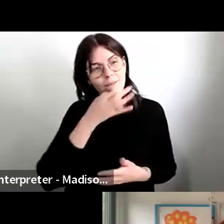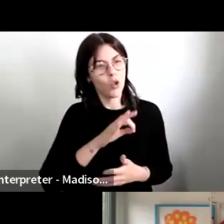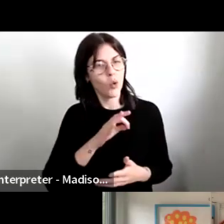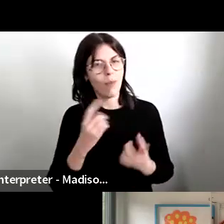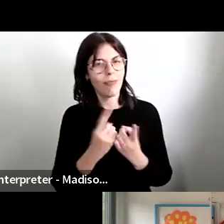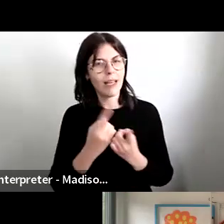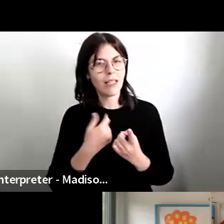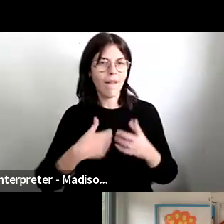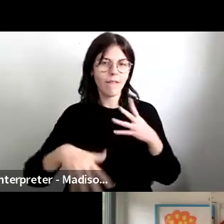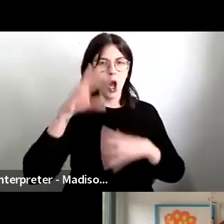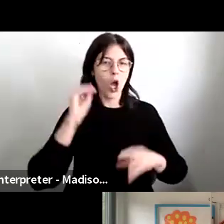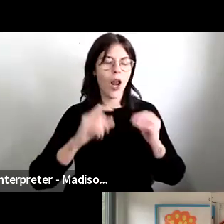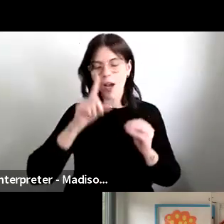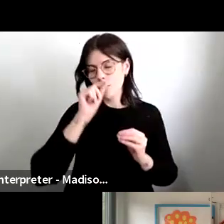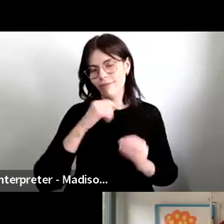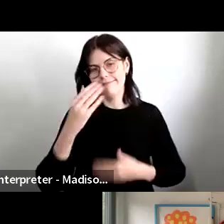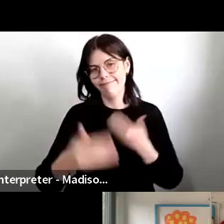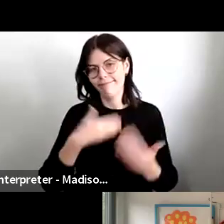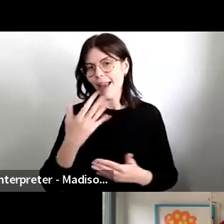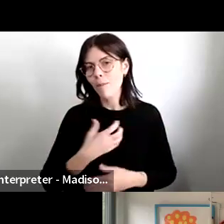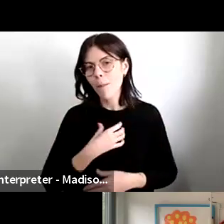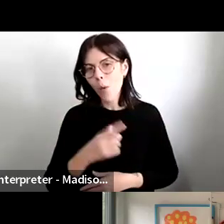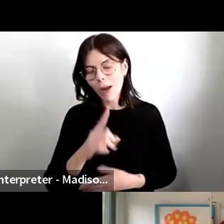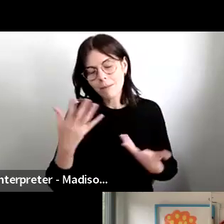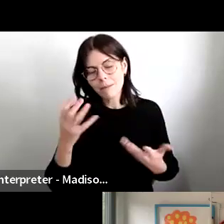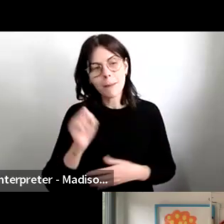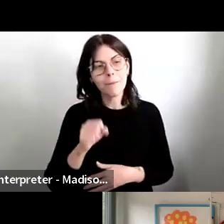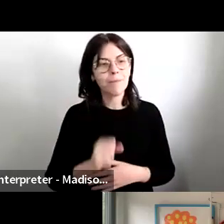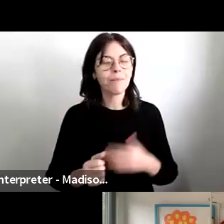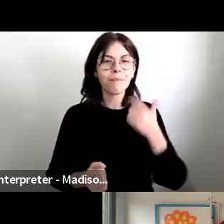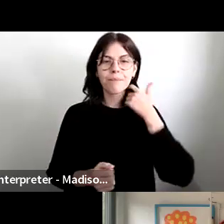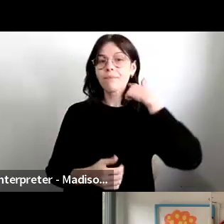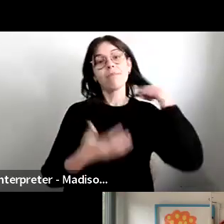could go on - there's a lot more. >> We have just had a question come income